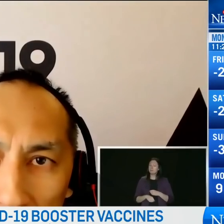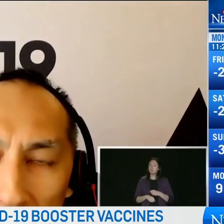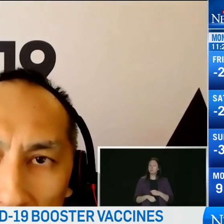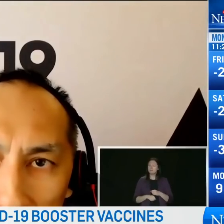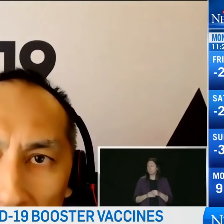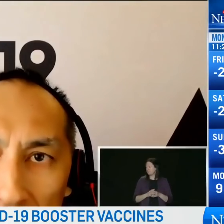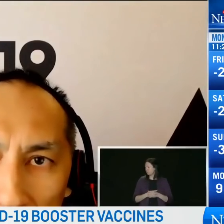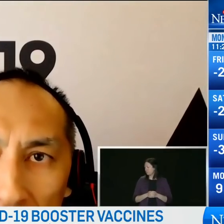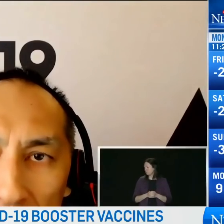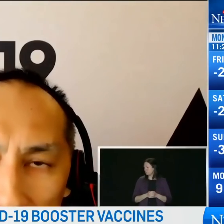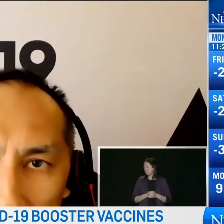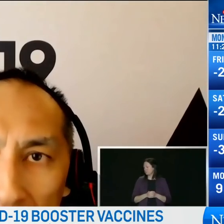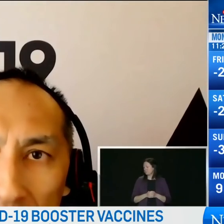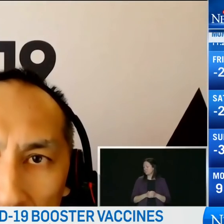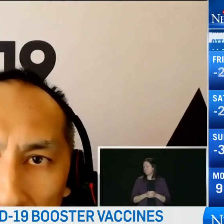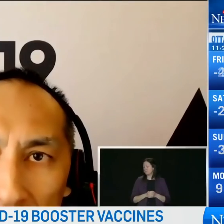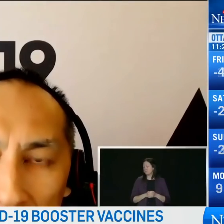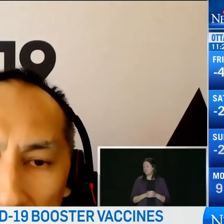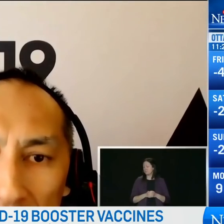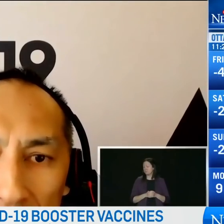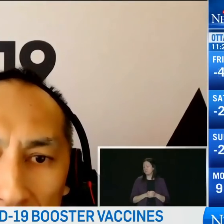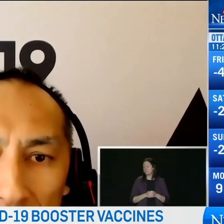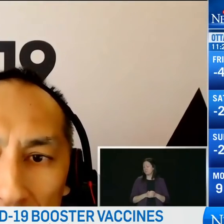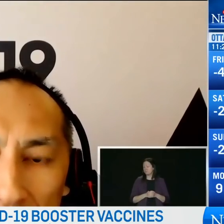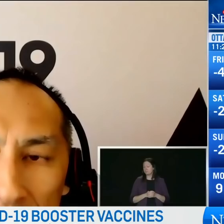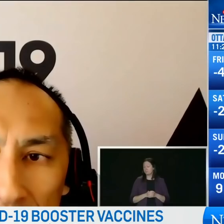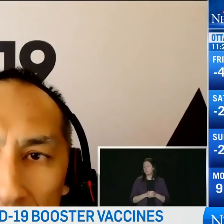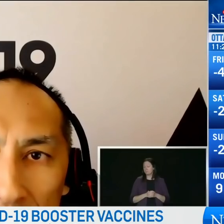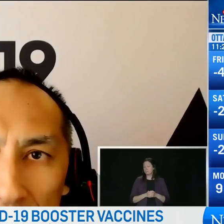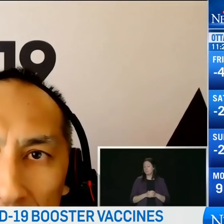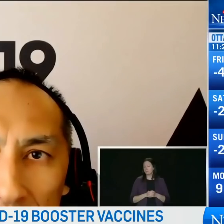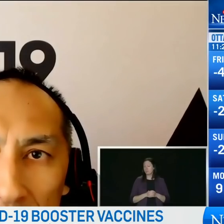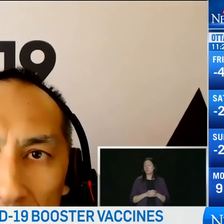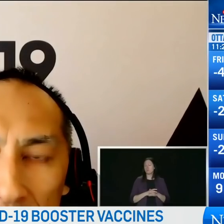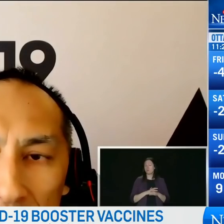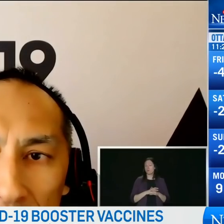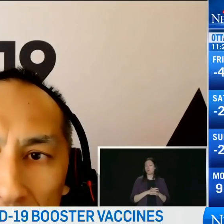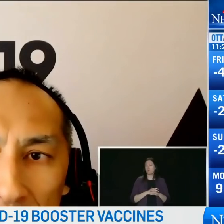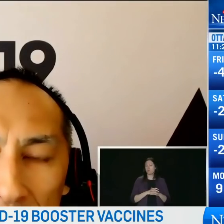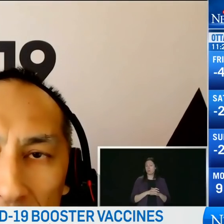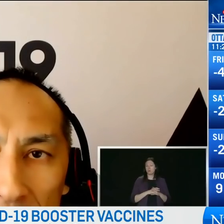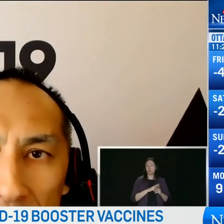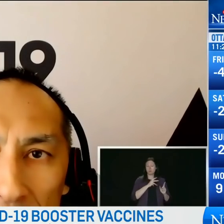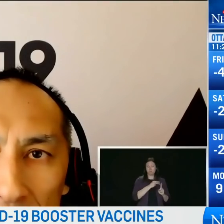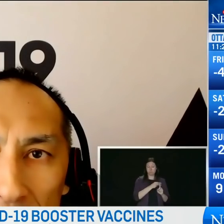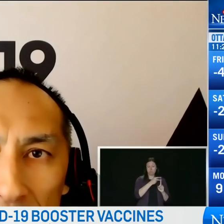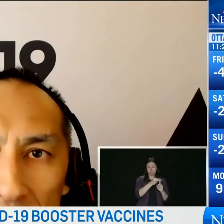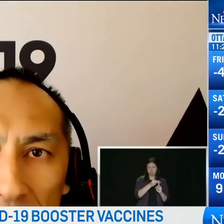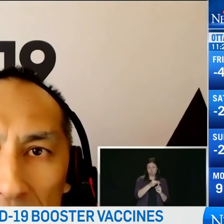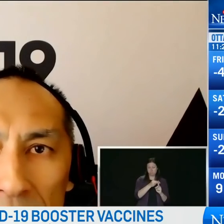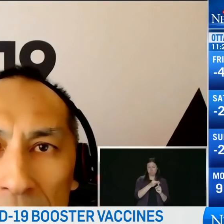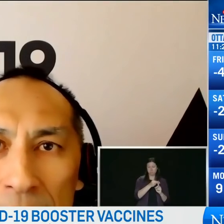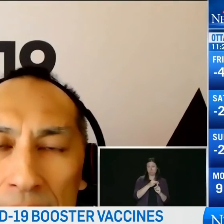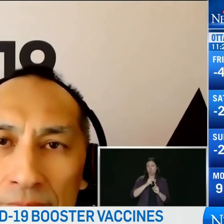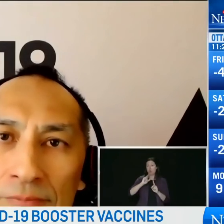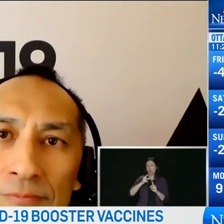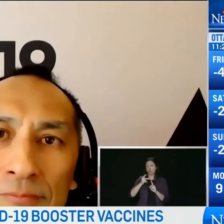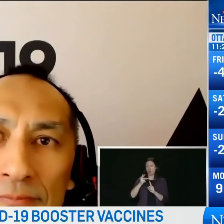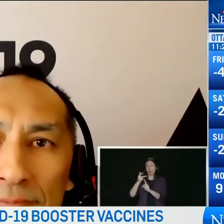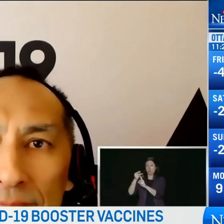BOOSTER SHOTS NOW.